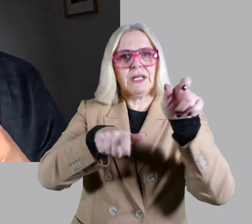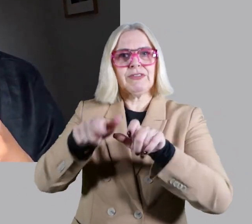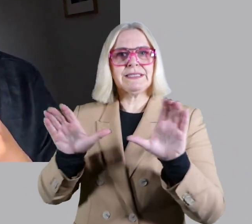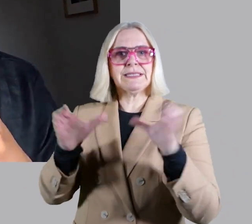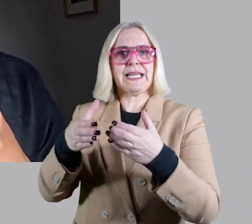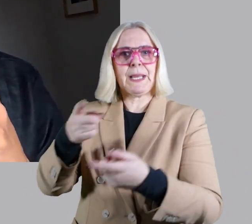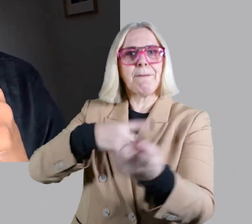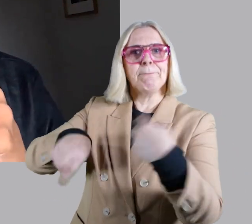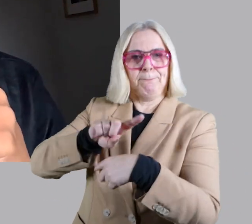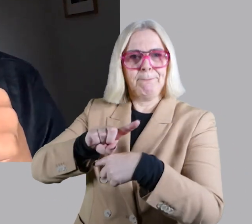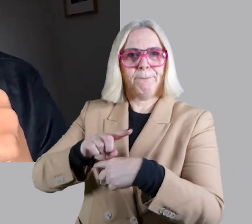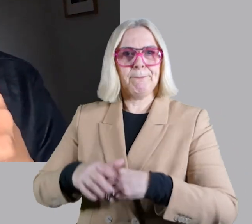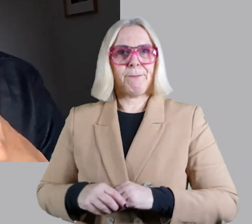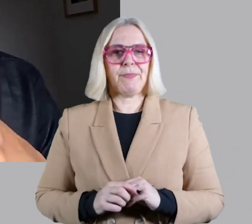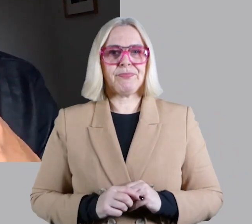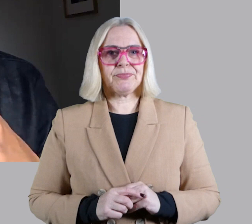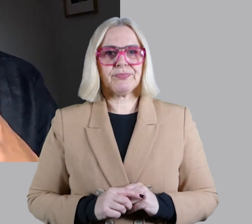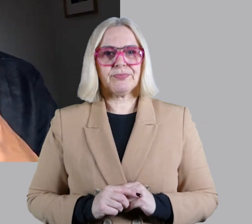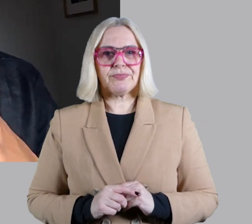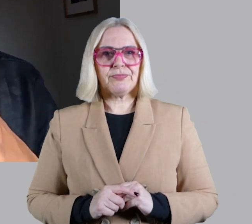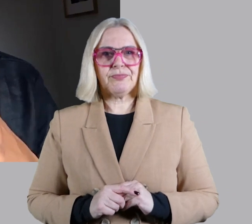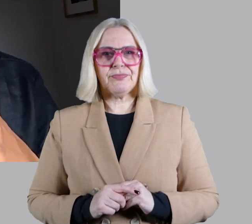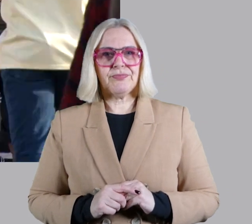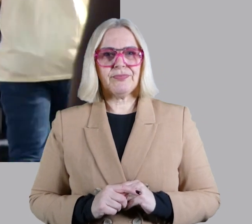as a multidisciplinary team died during pregnancy.